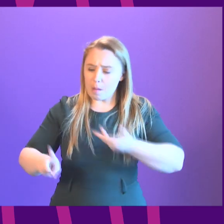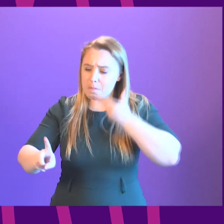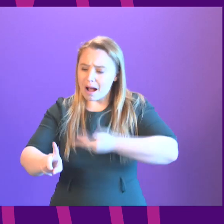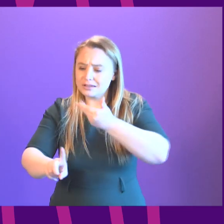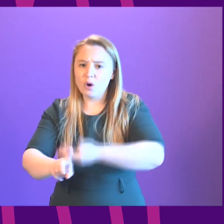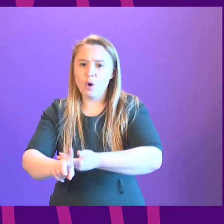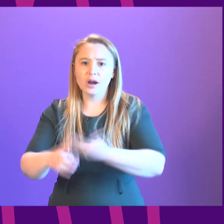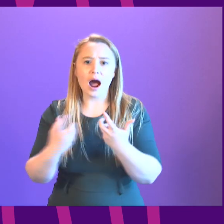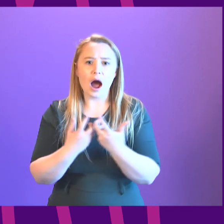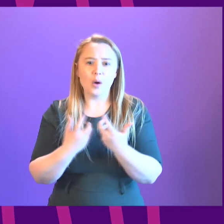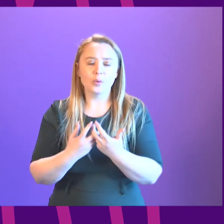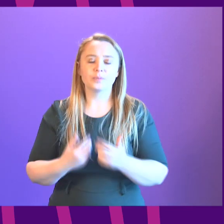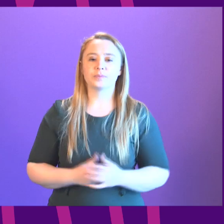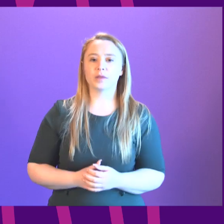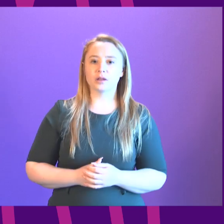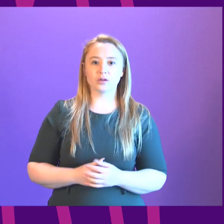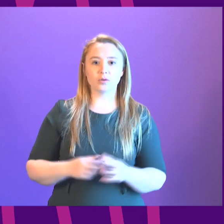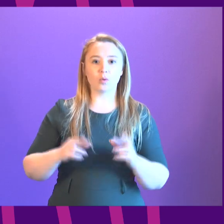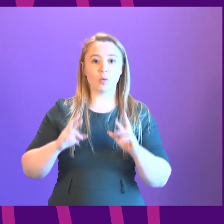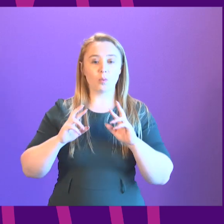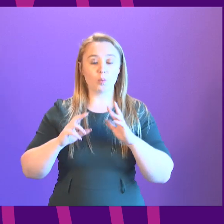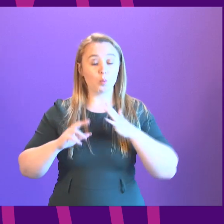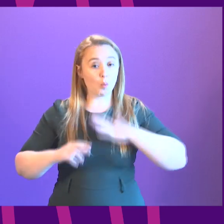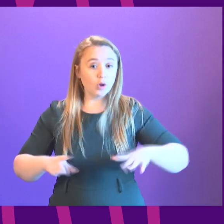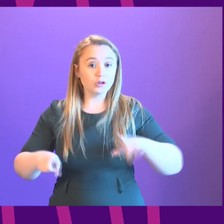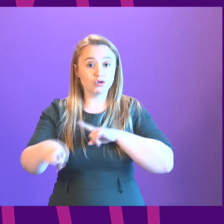We will do everything we can to get the whole country back to normal as quickly as possible,